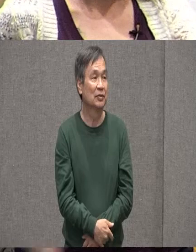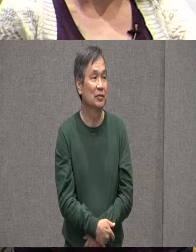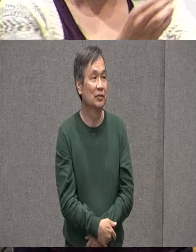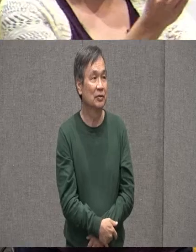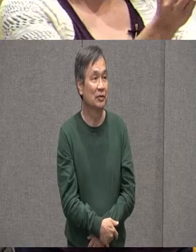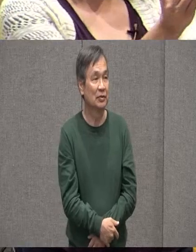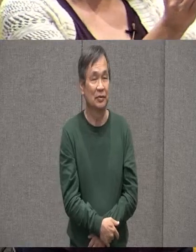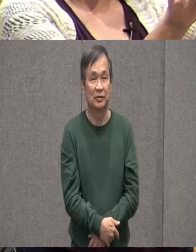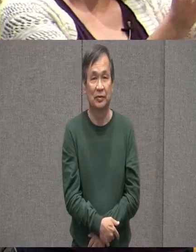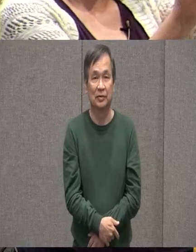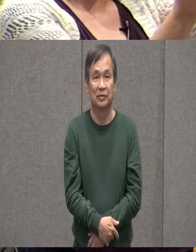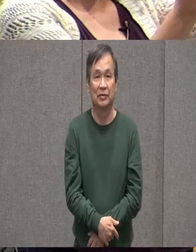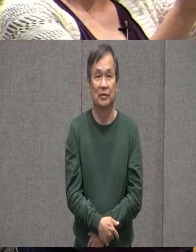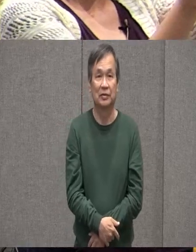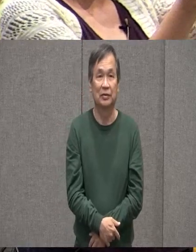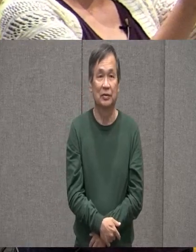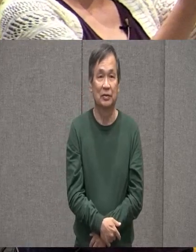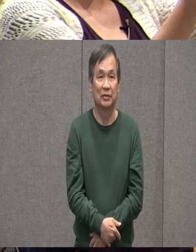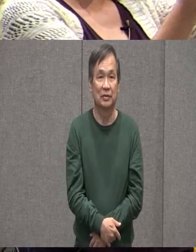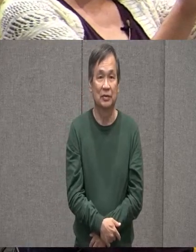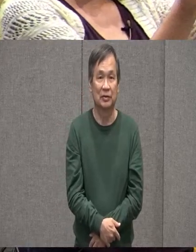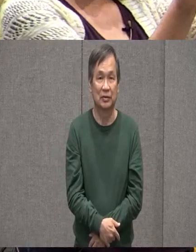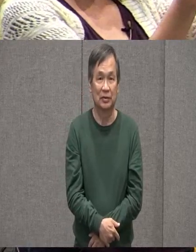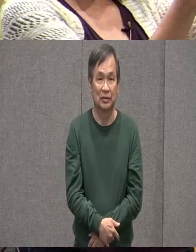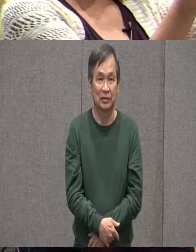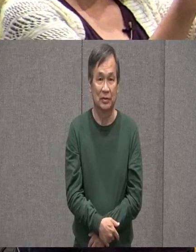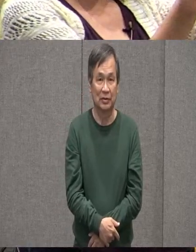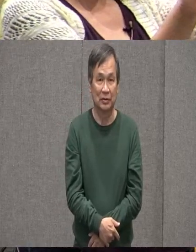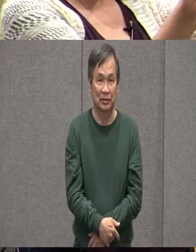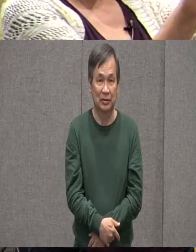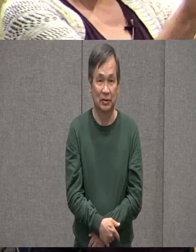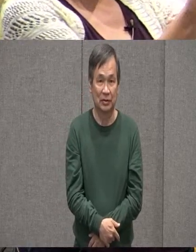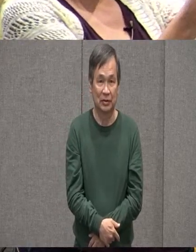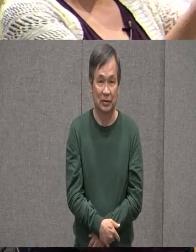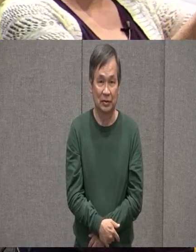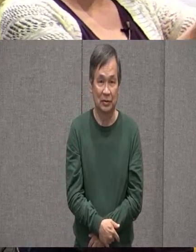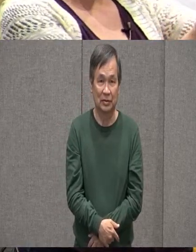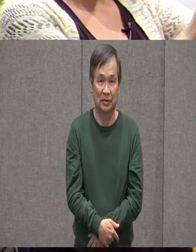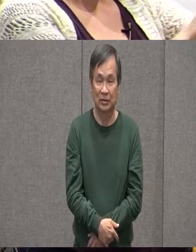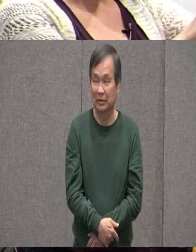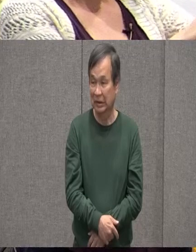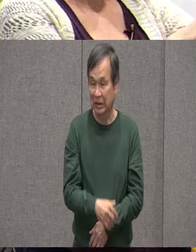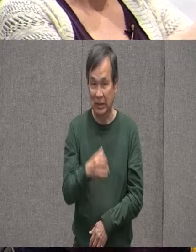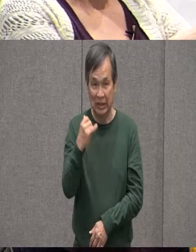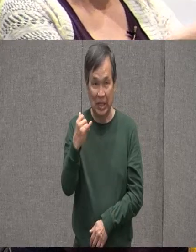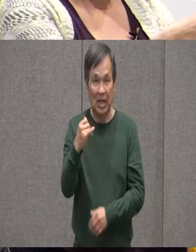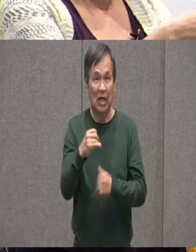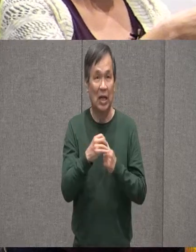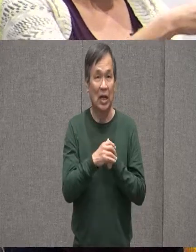just like I did before and fold my little tab. I had a student once make a cool little birthday cake